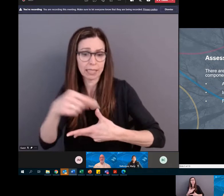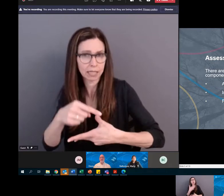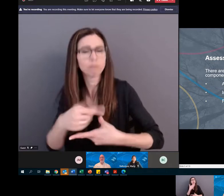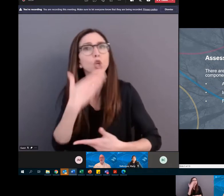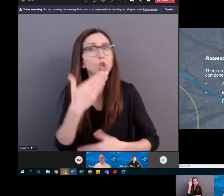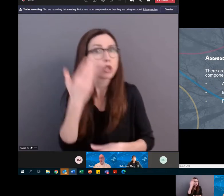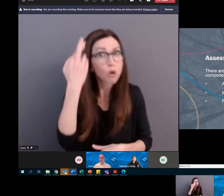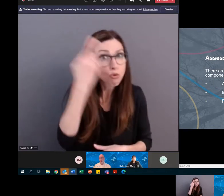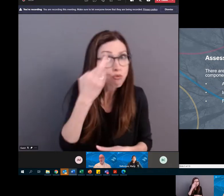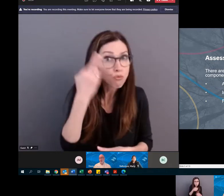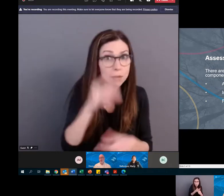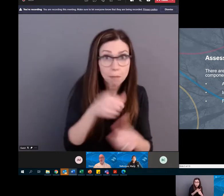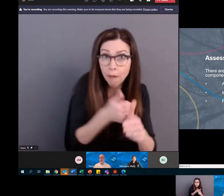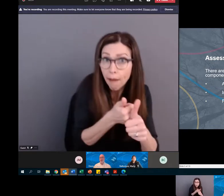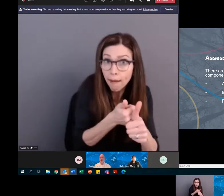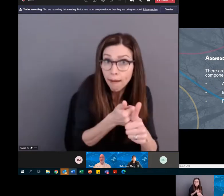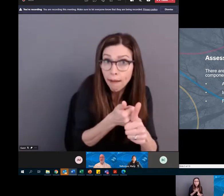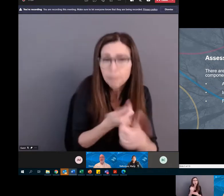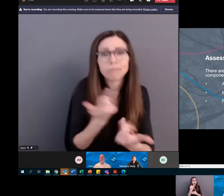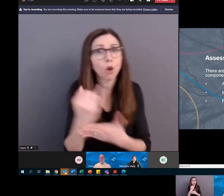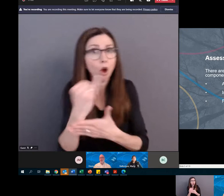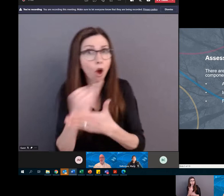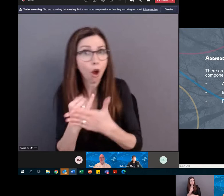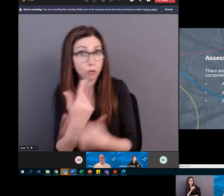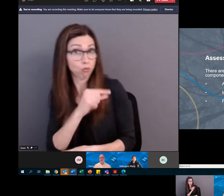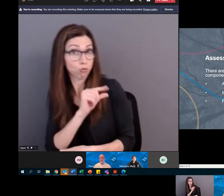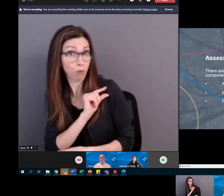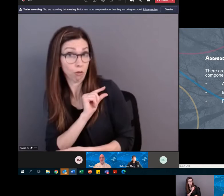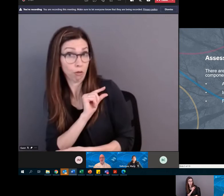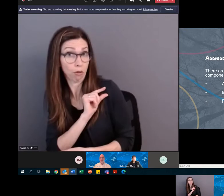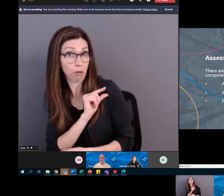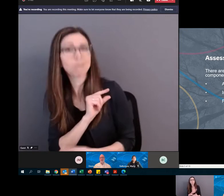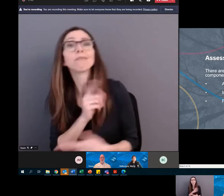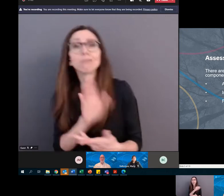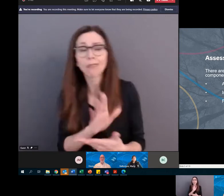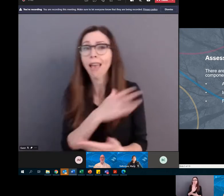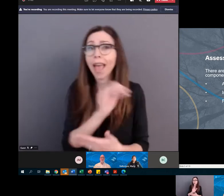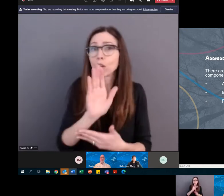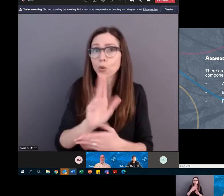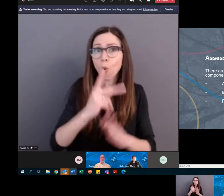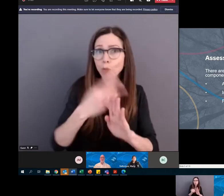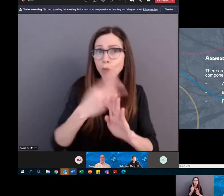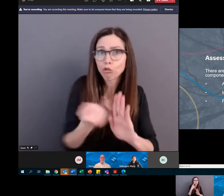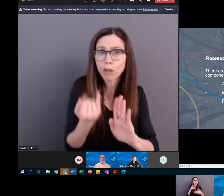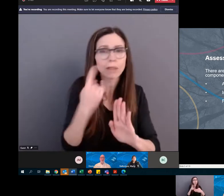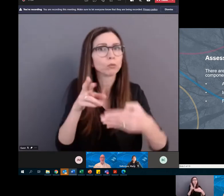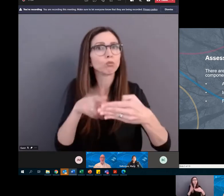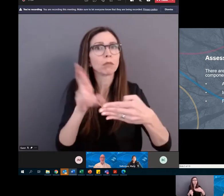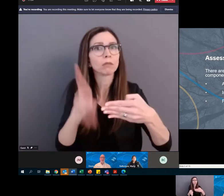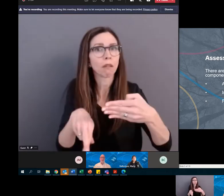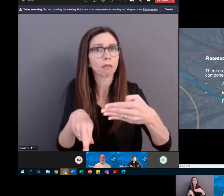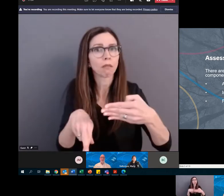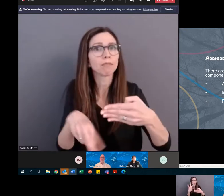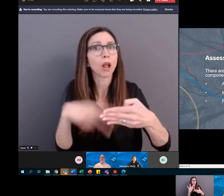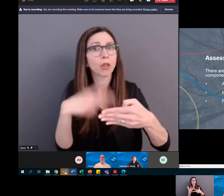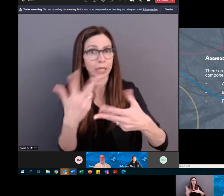the artistic quality of your work, and the project's potential artistic outcomes.